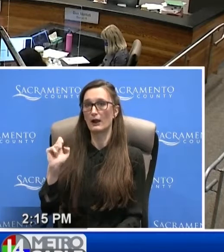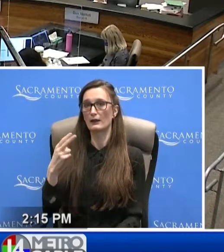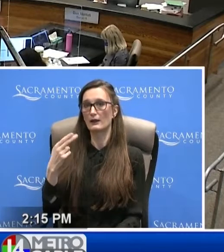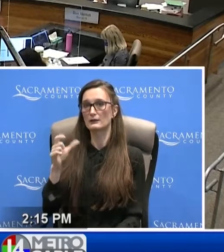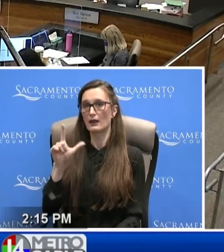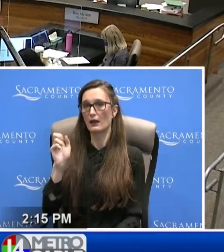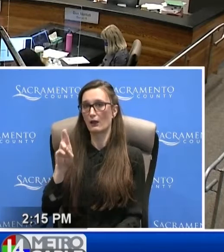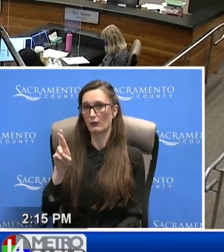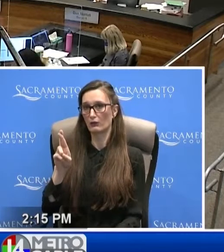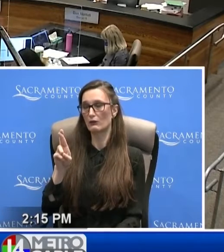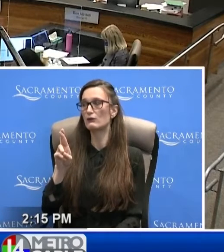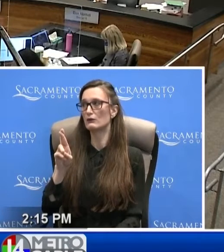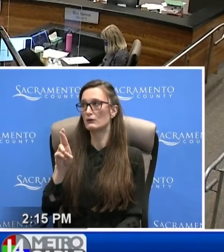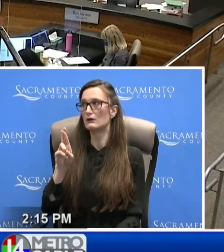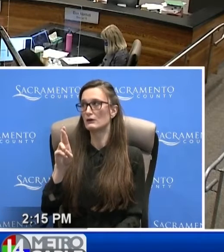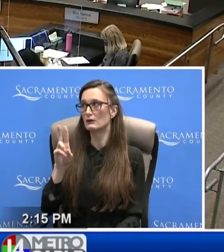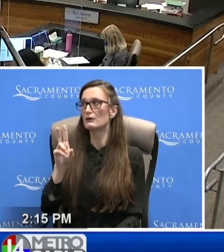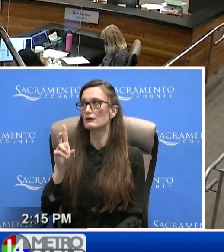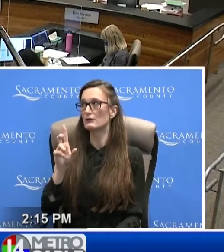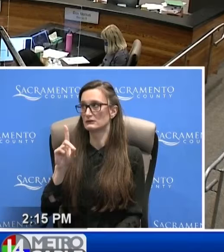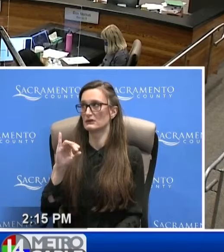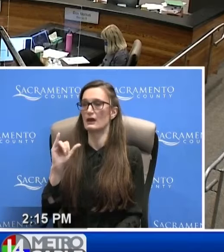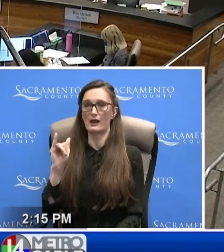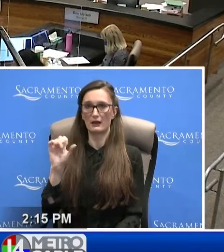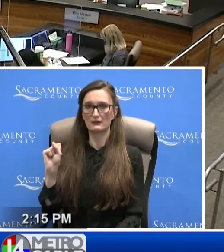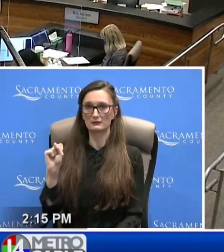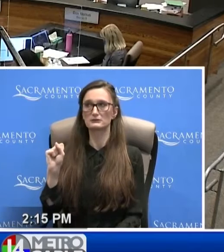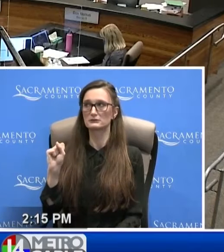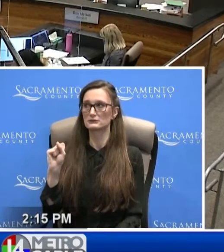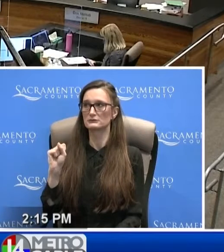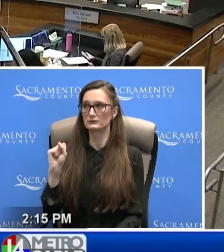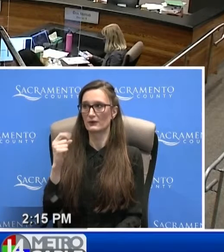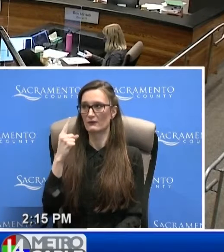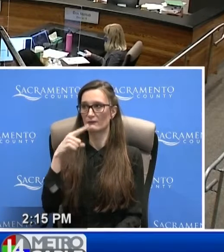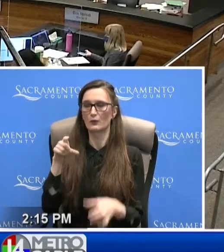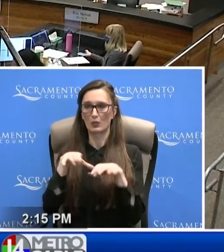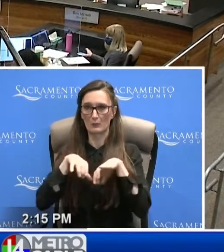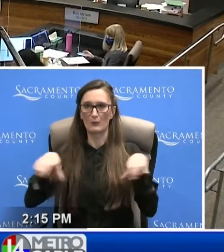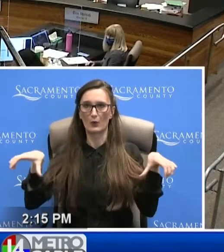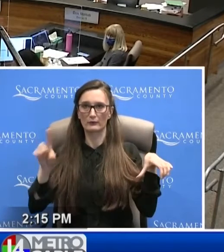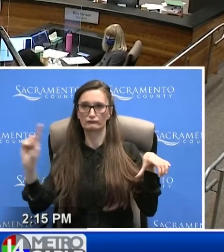to the dais or to the podium.